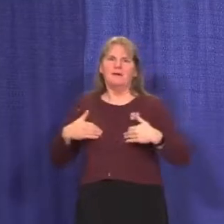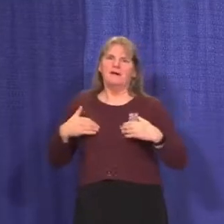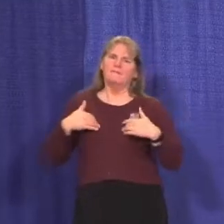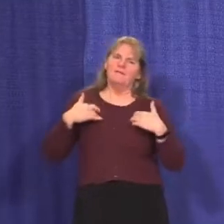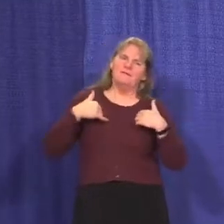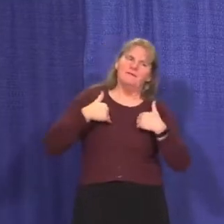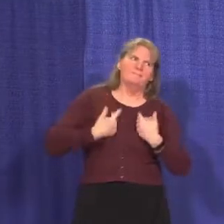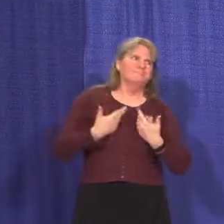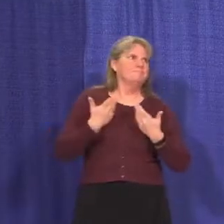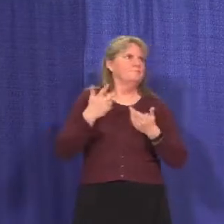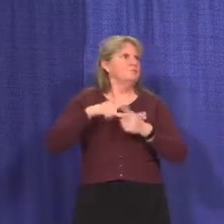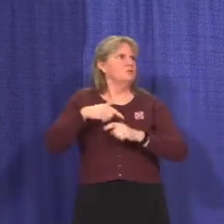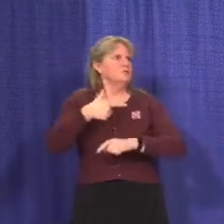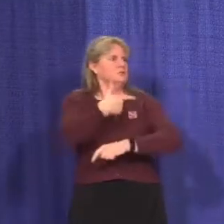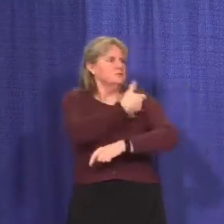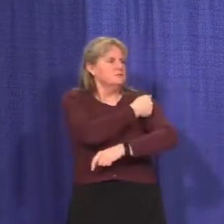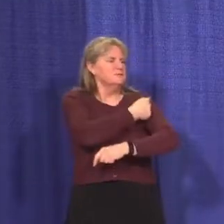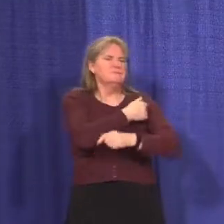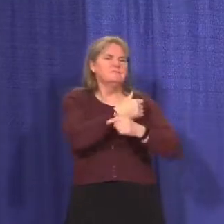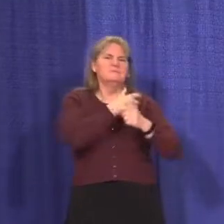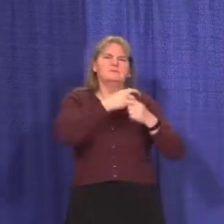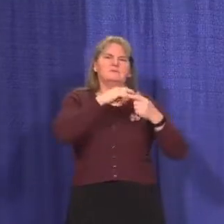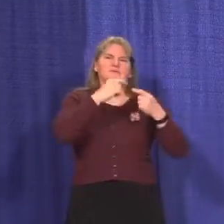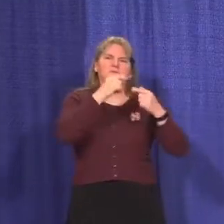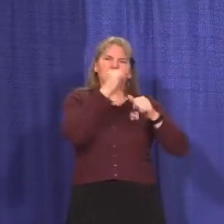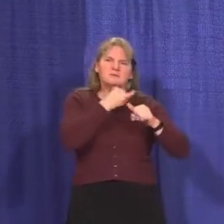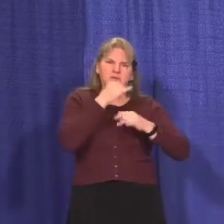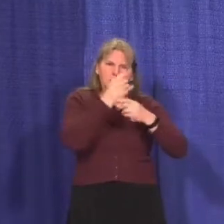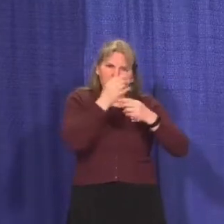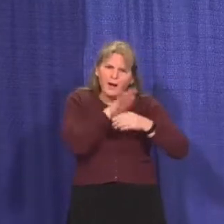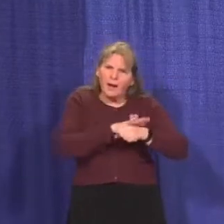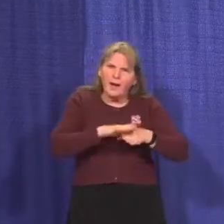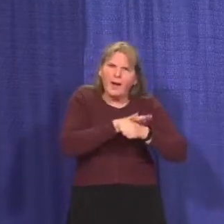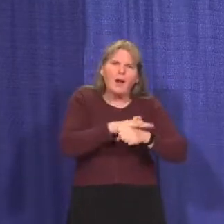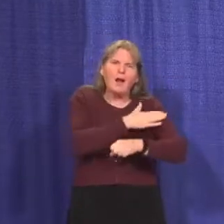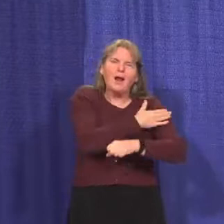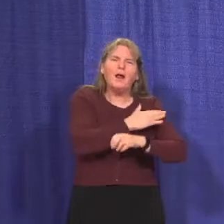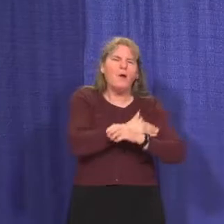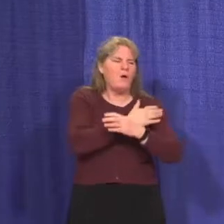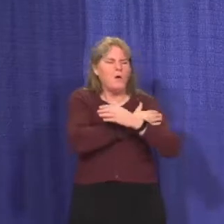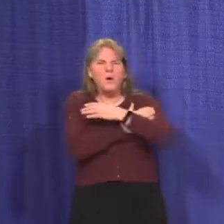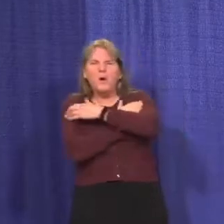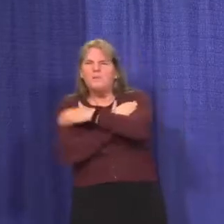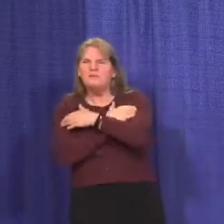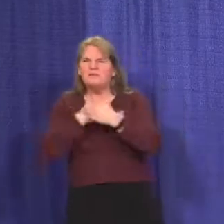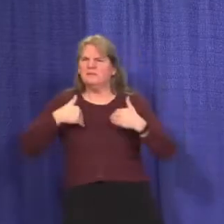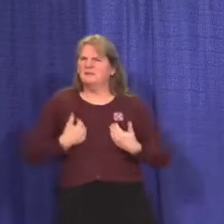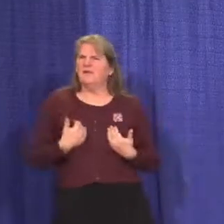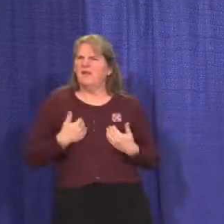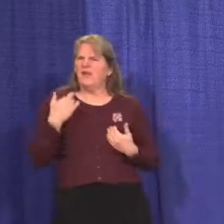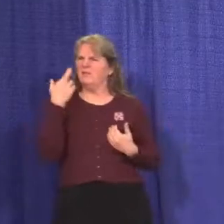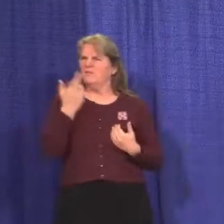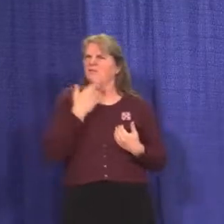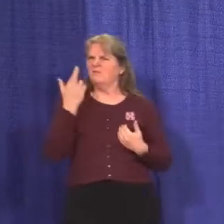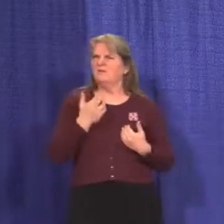site or the more general symptoms such as muscle ache and fatigue. People may feel under the